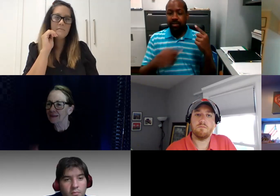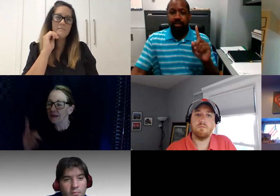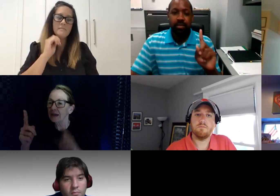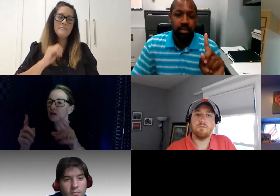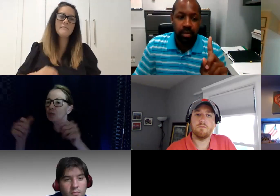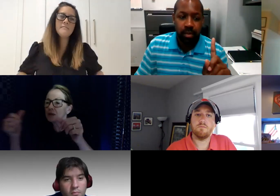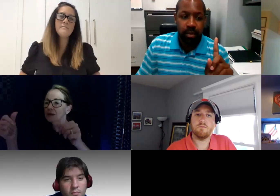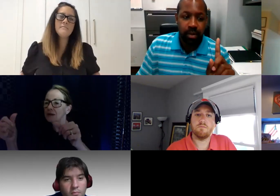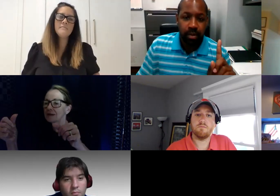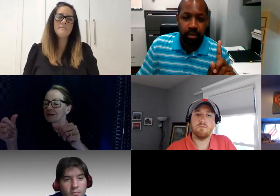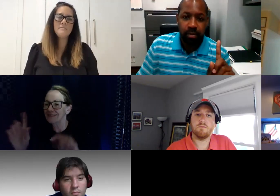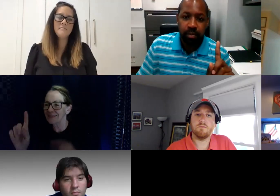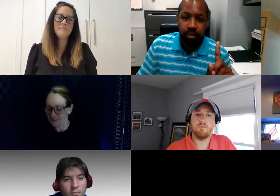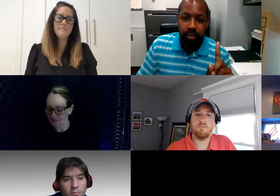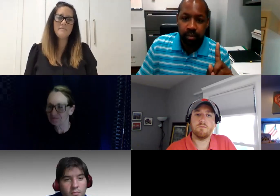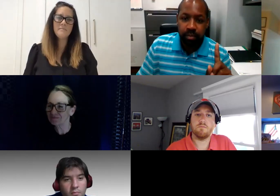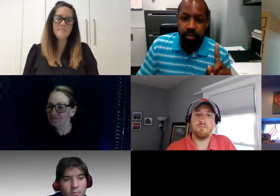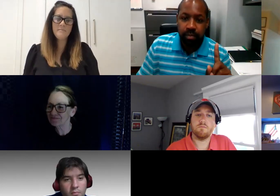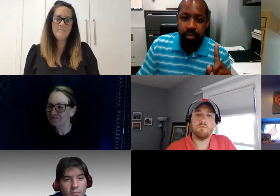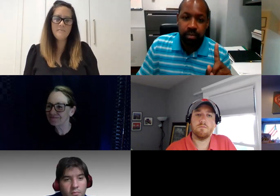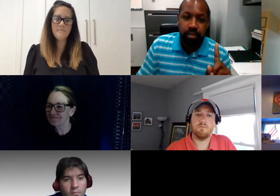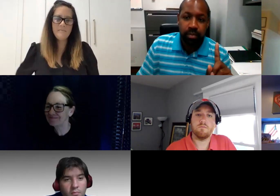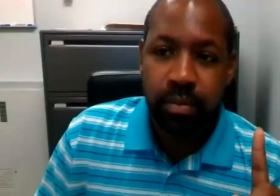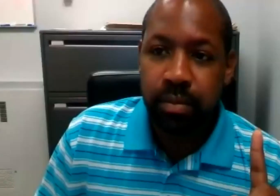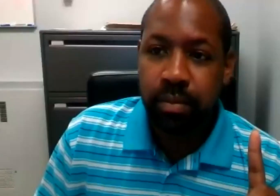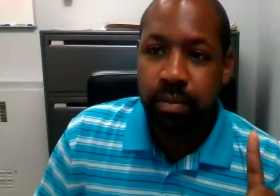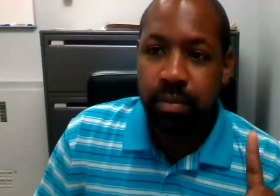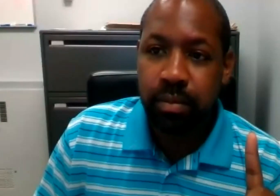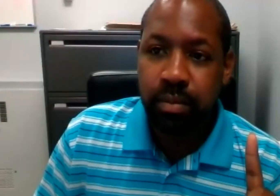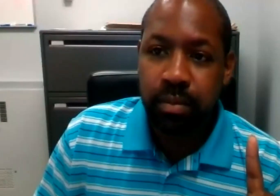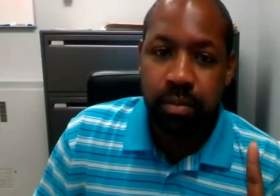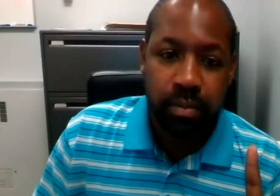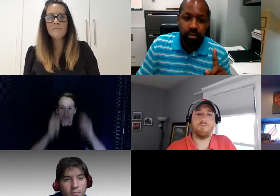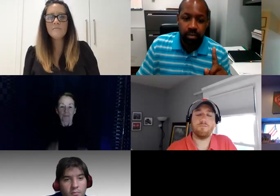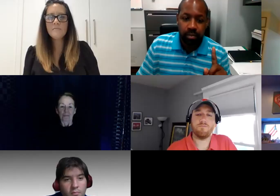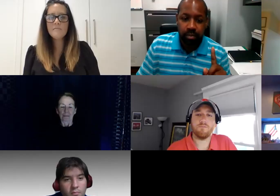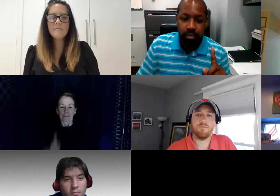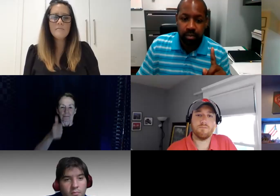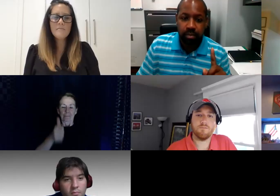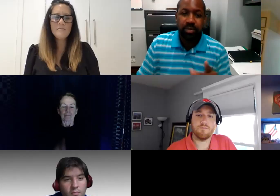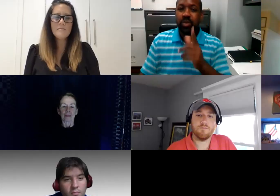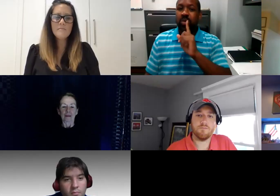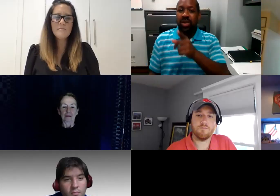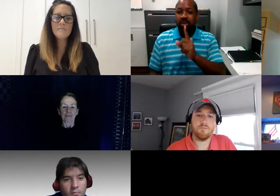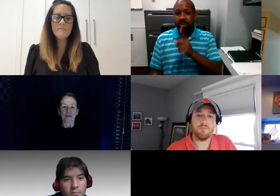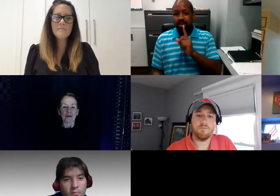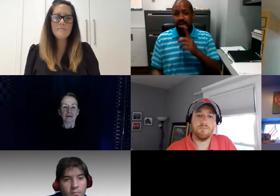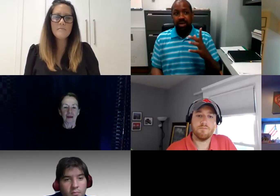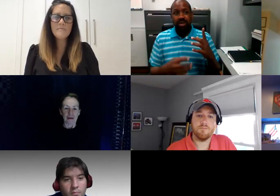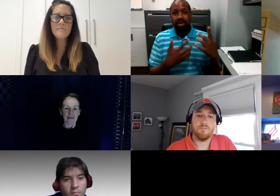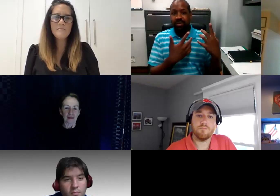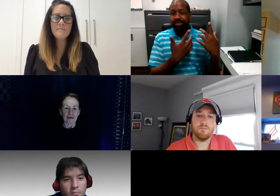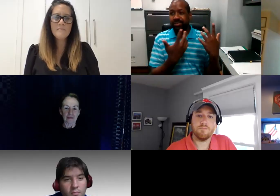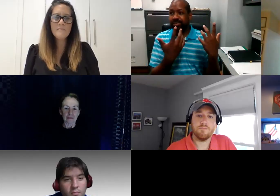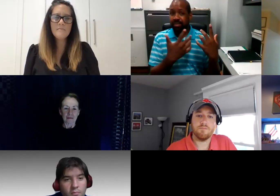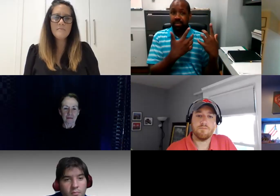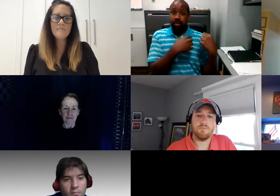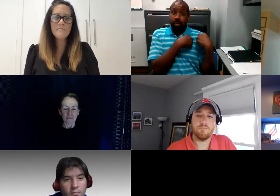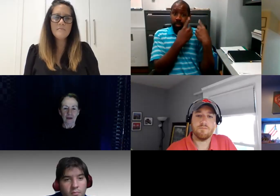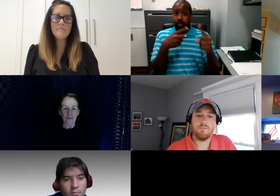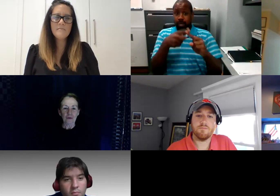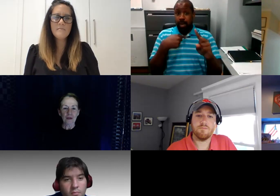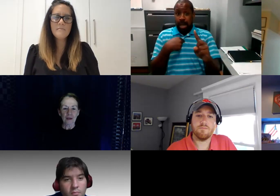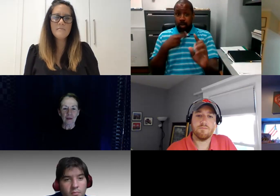WHAT'S REALLY A COMPLAINT?